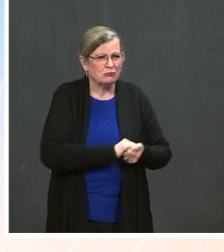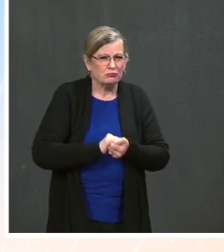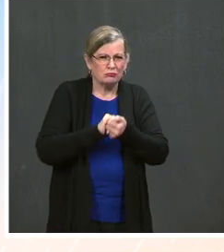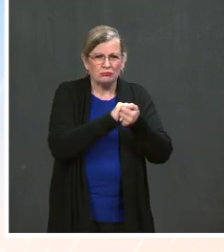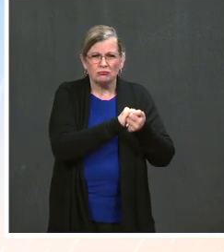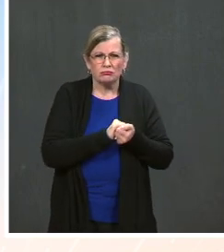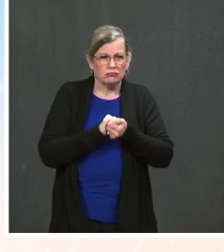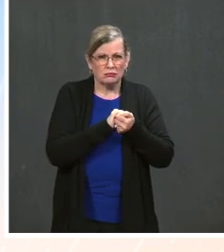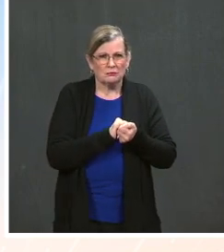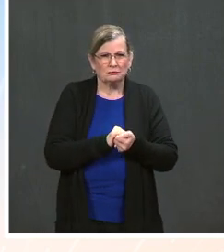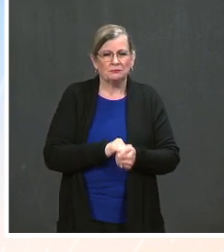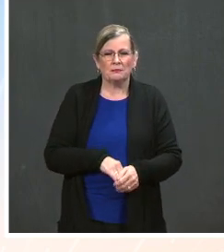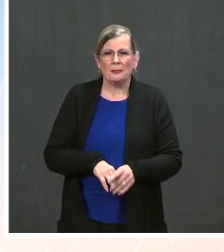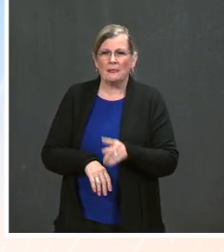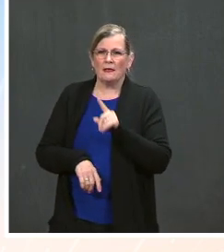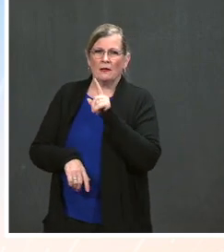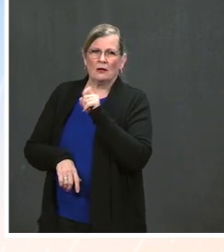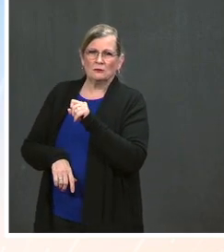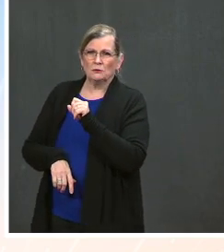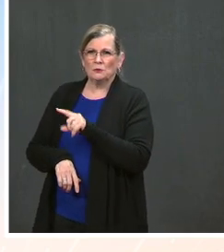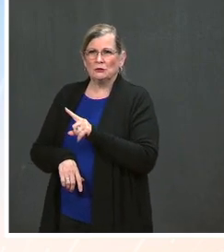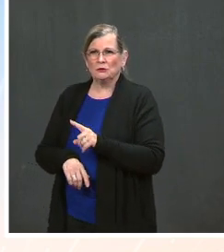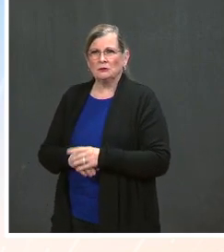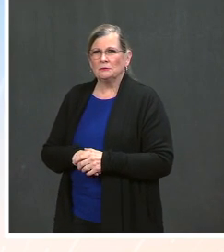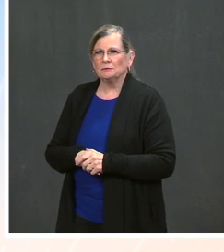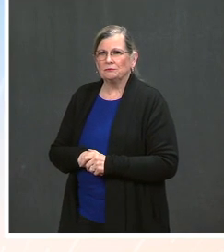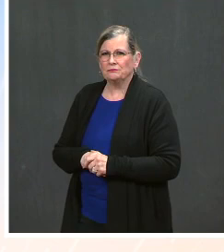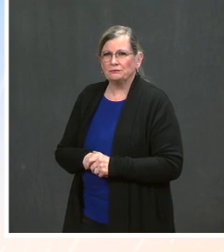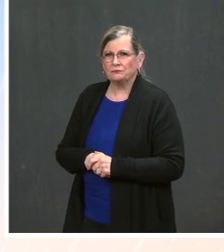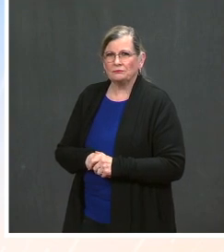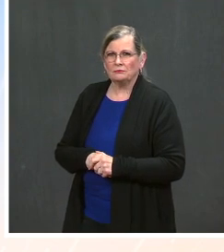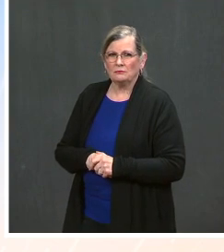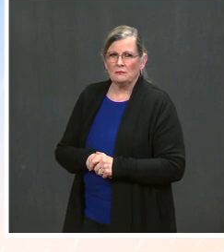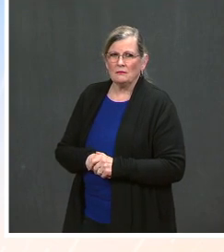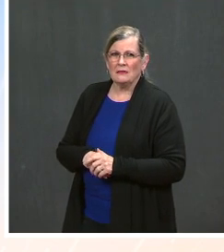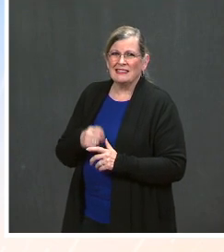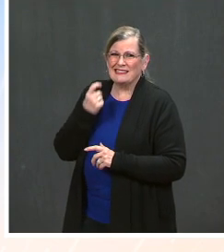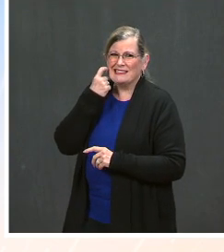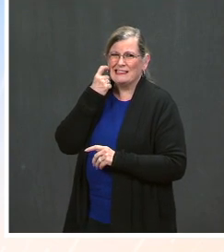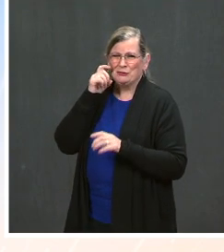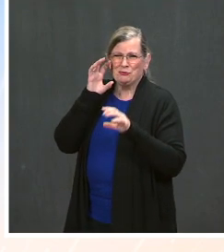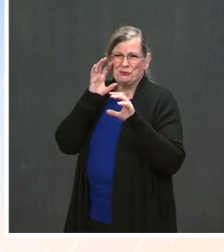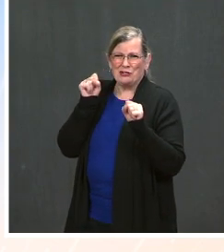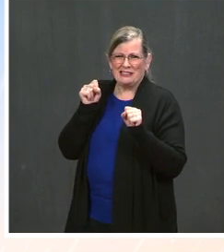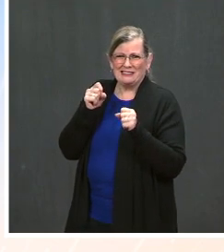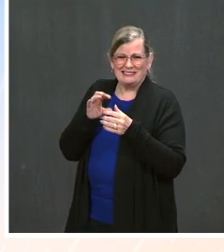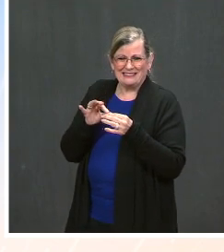Mr. Secretary, the President just spoke about his concern for people that had been long-term unemployed --